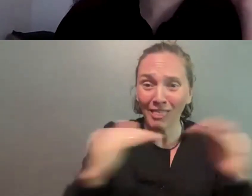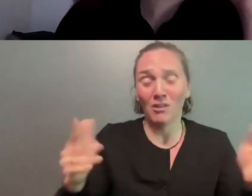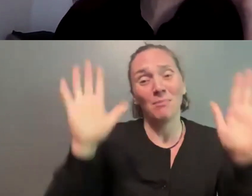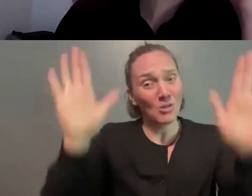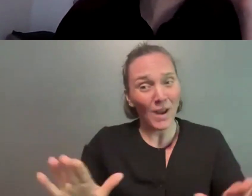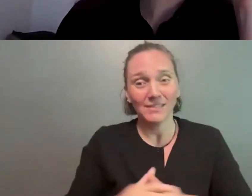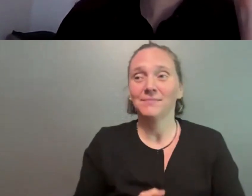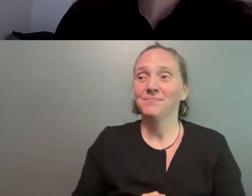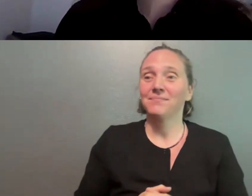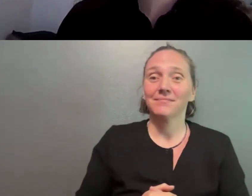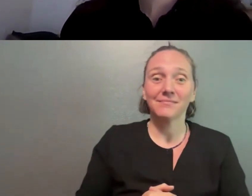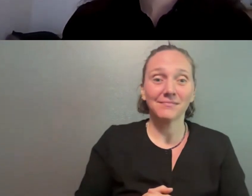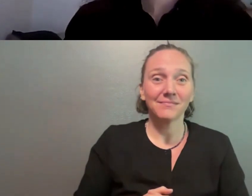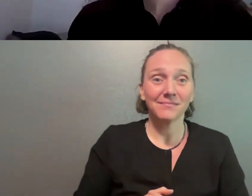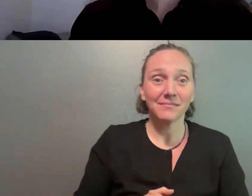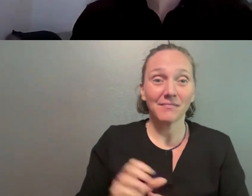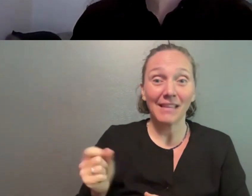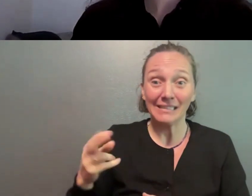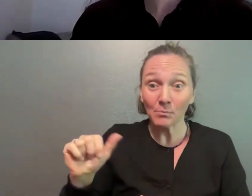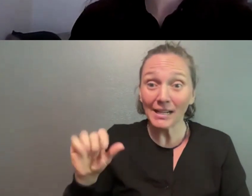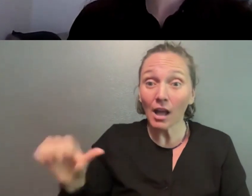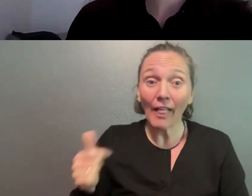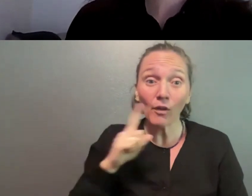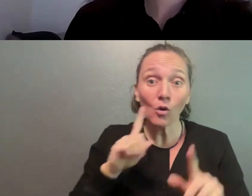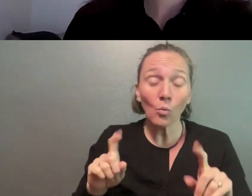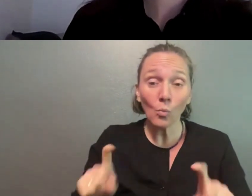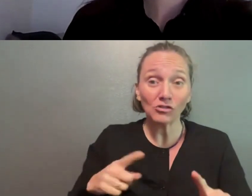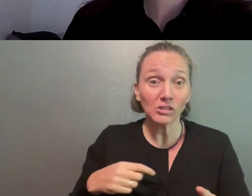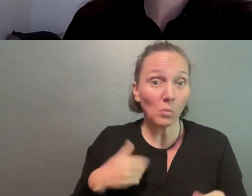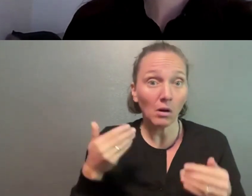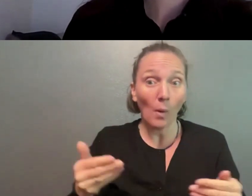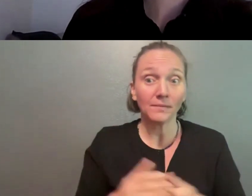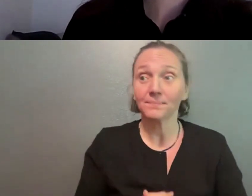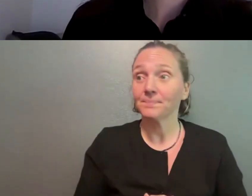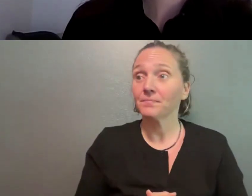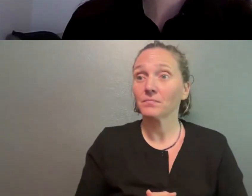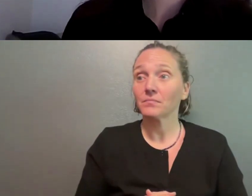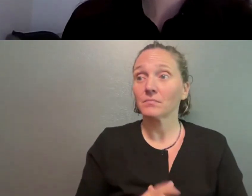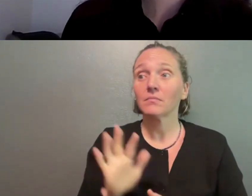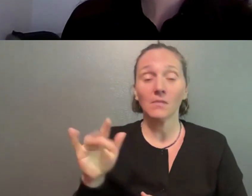Sabrina, any other questions that I can answer right now or should we carry on? Yeah, we actually have one more.